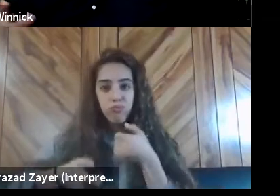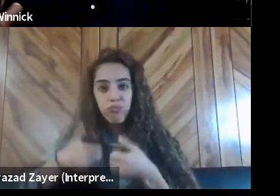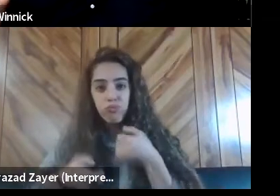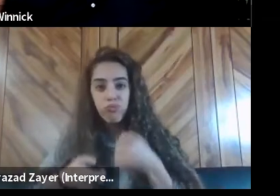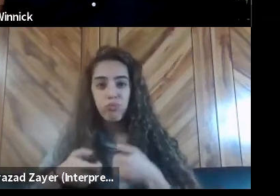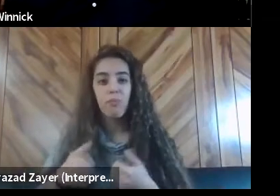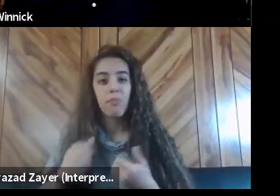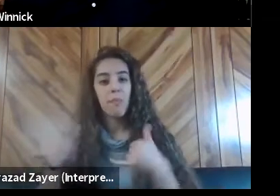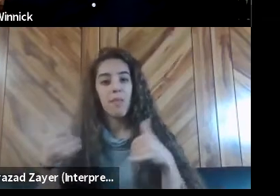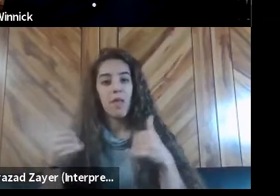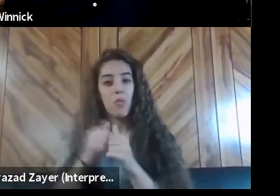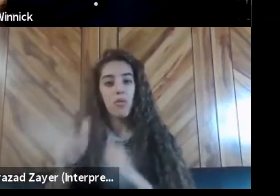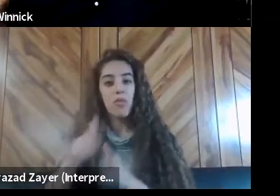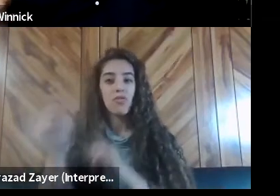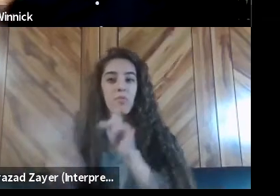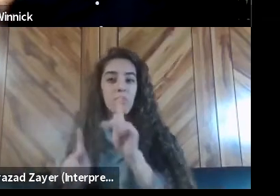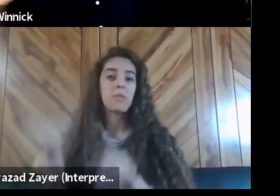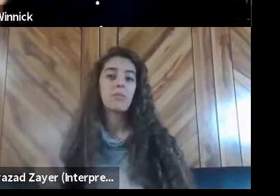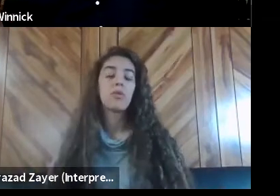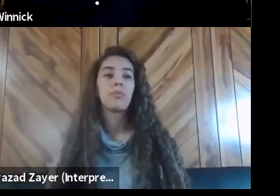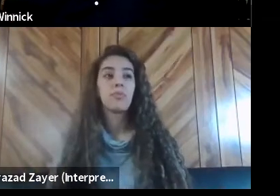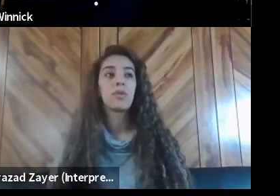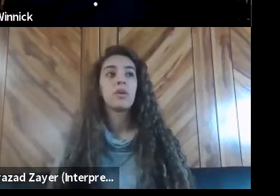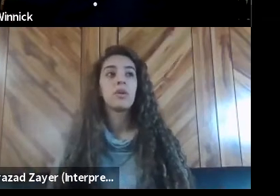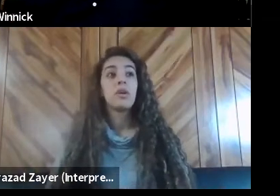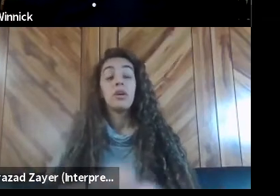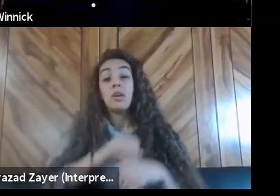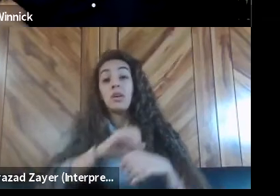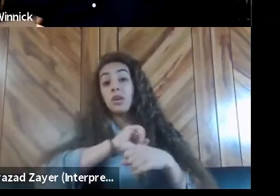it is. So how does, how has the pandemic affected him, it has